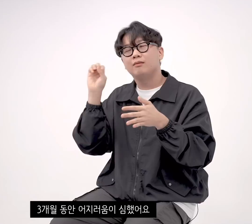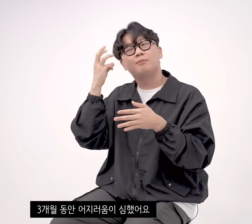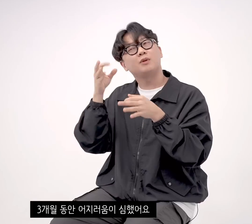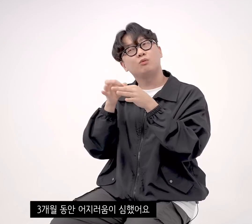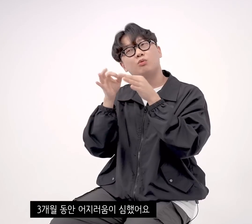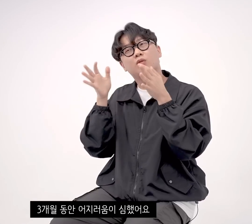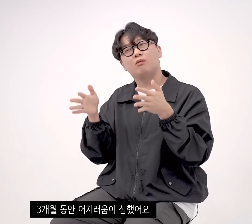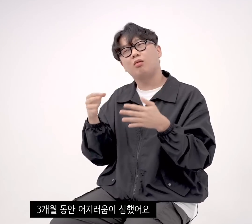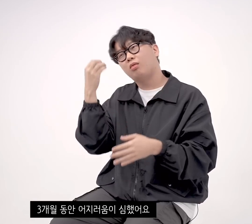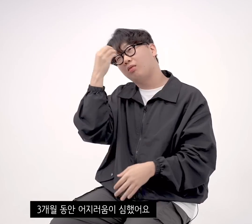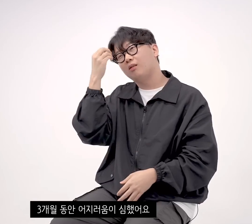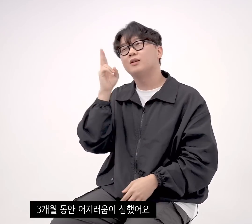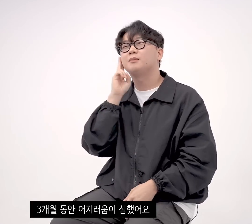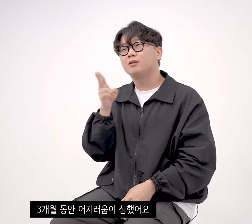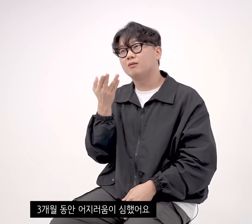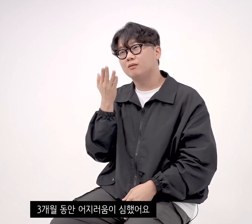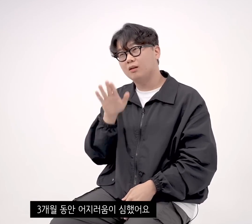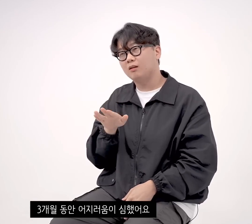I had severe dizziness for 3 months.